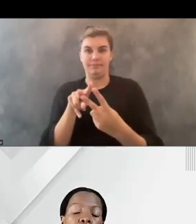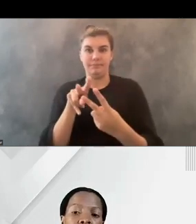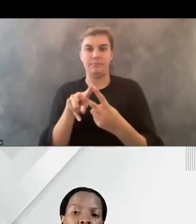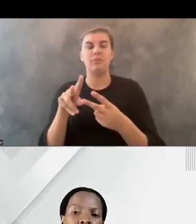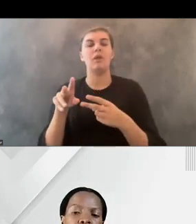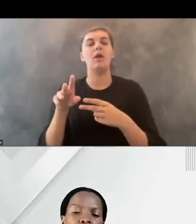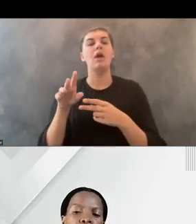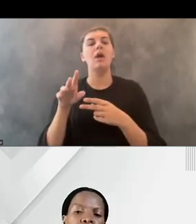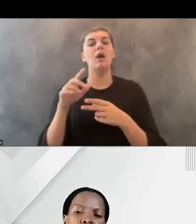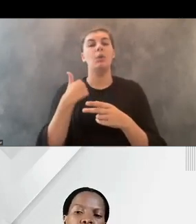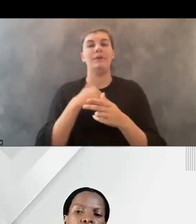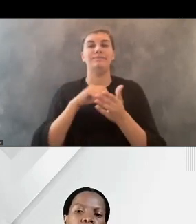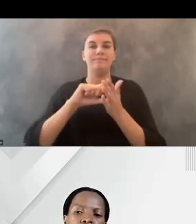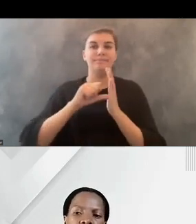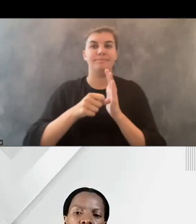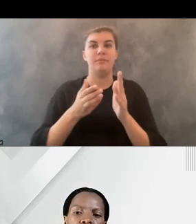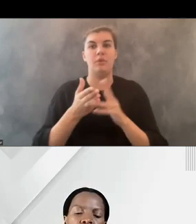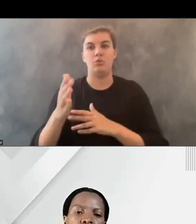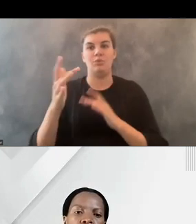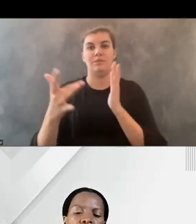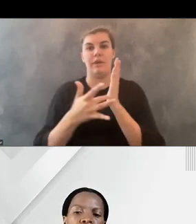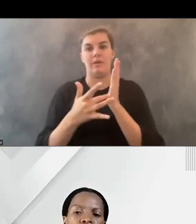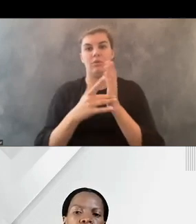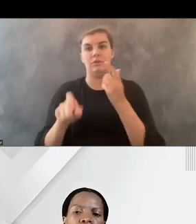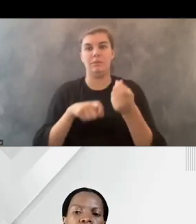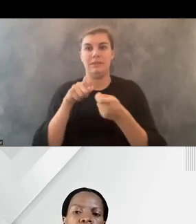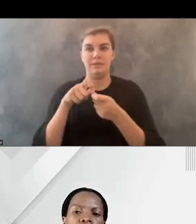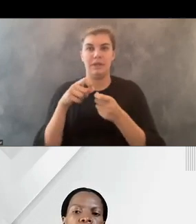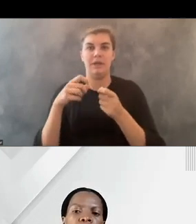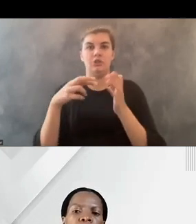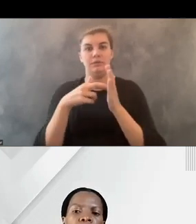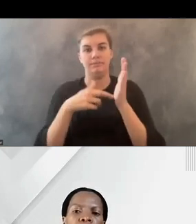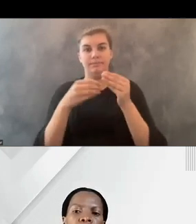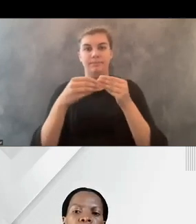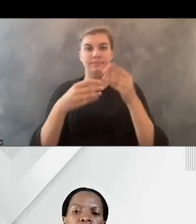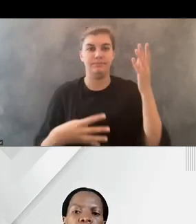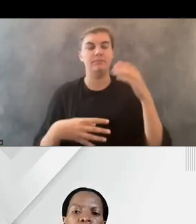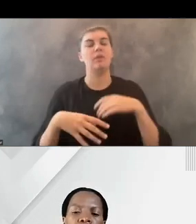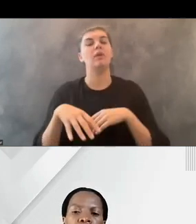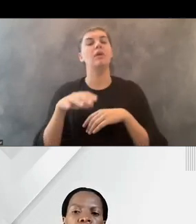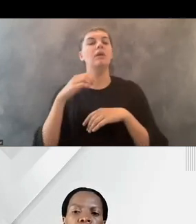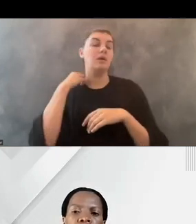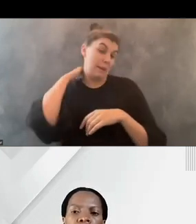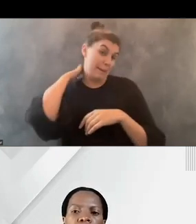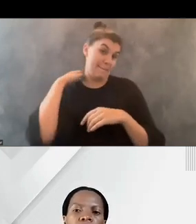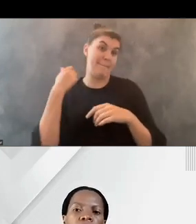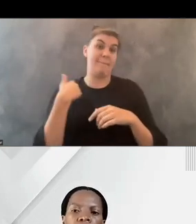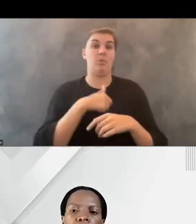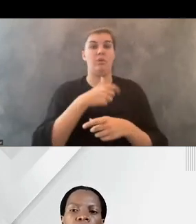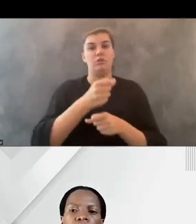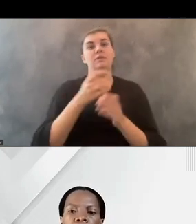implied through technical specifications. inquiries we received in technical assistance indicated